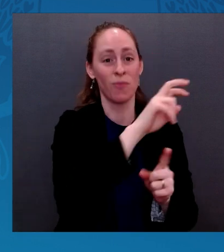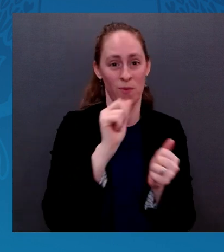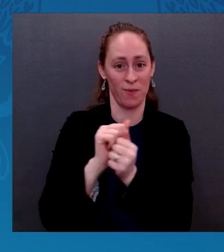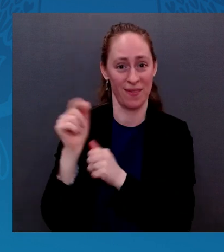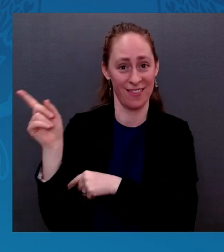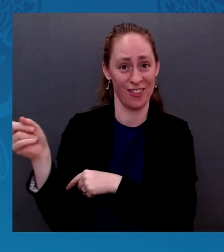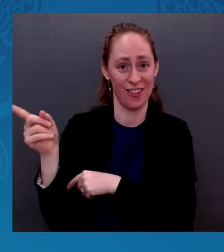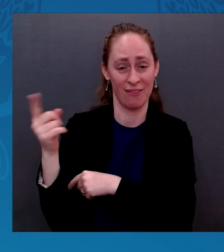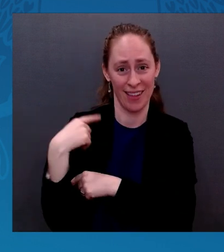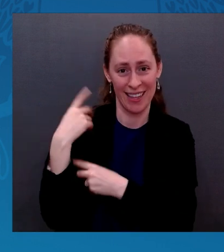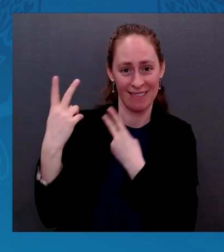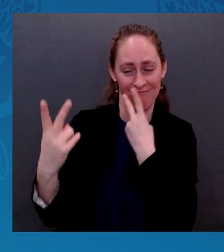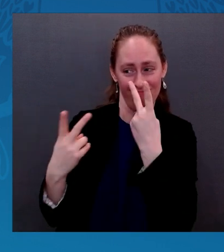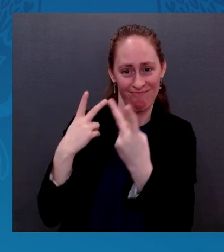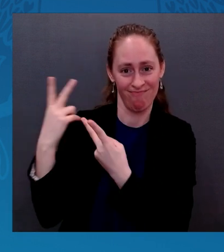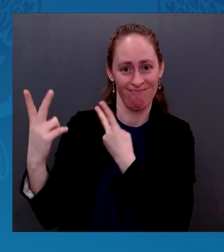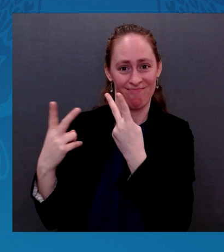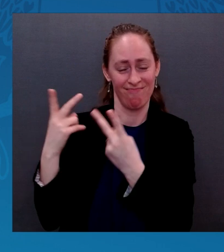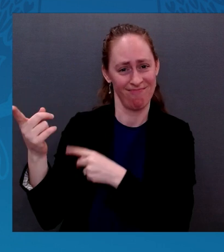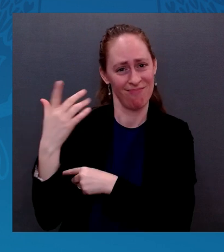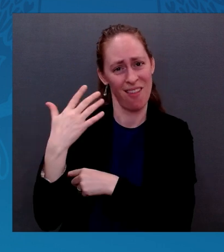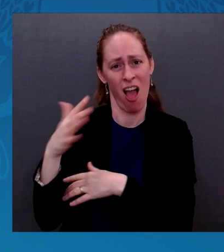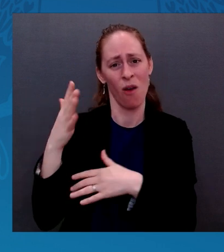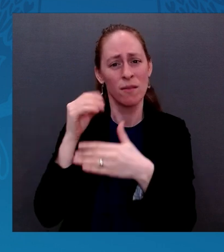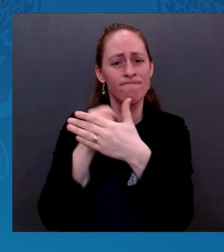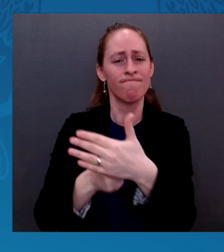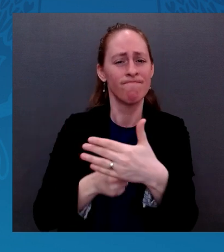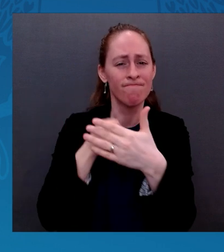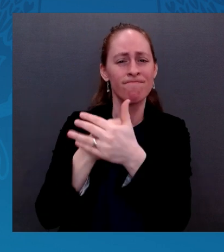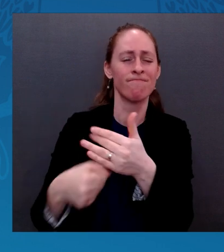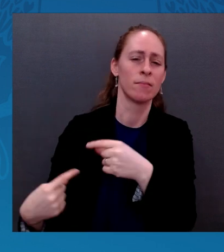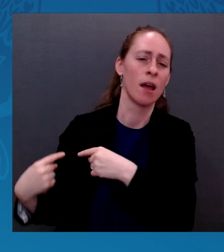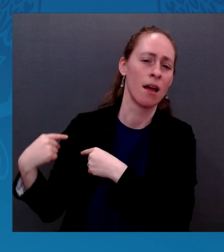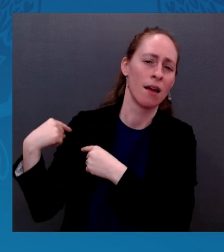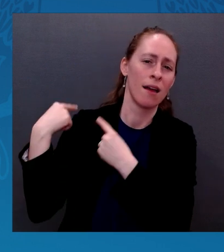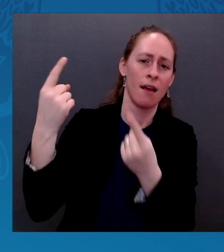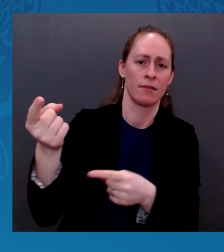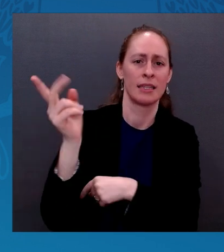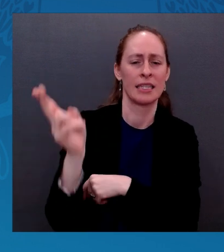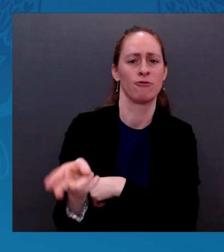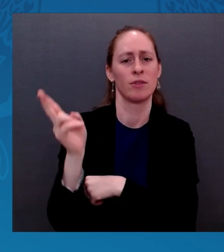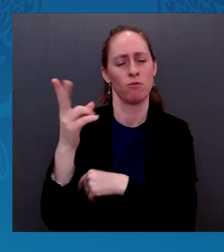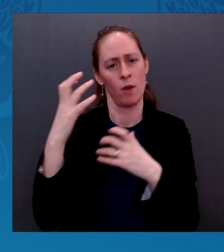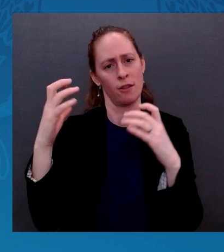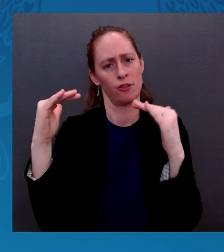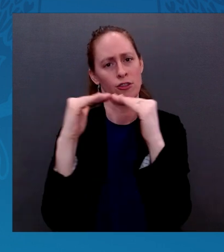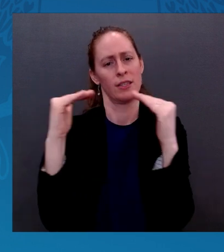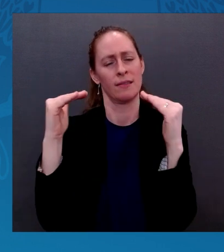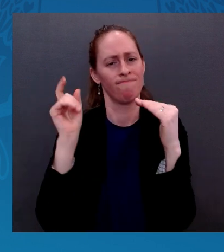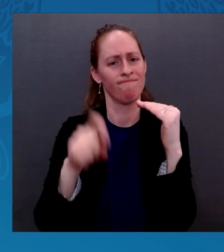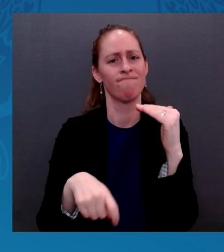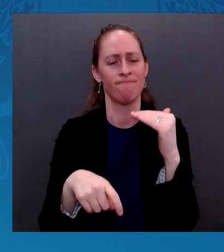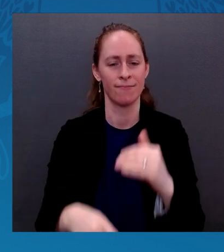Madam Vice President. Governor Murphy, it's always good to see you. Congratulations on a hard, hard fought victory.